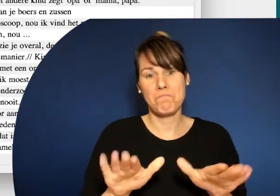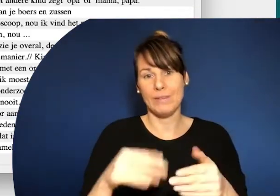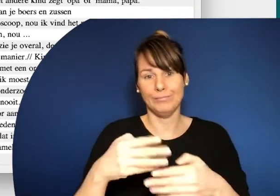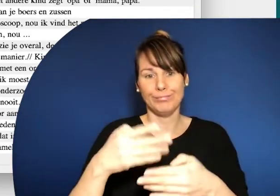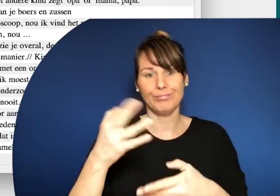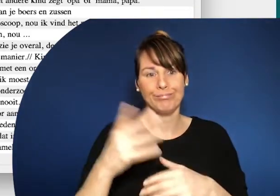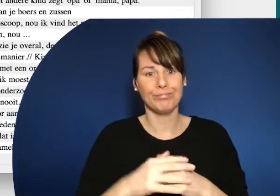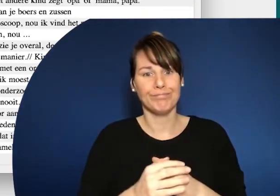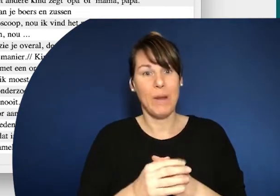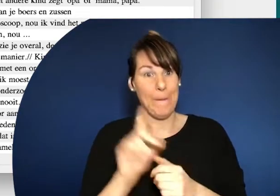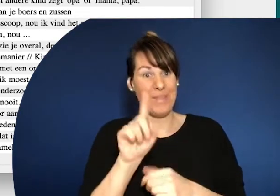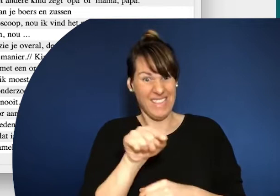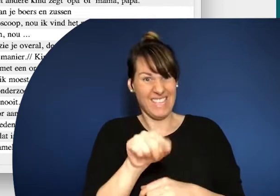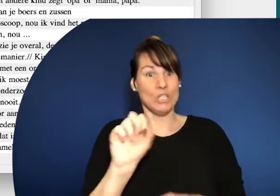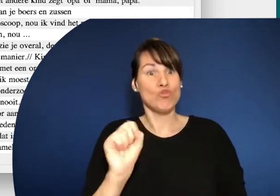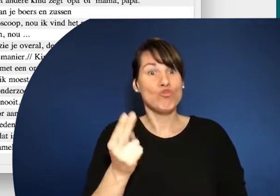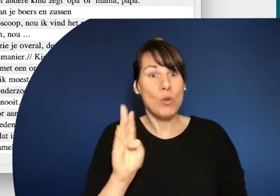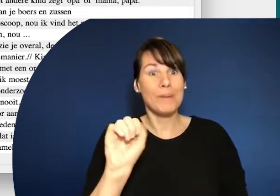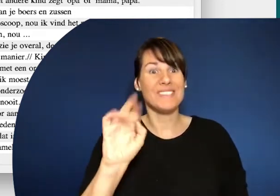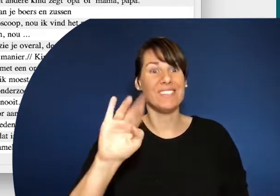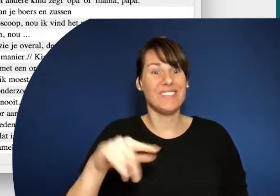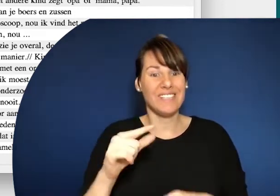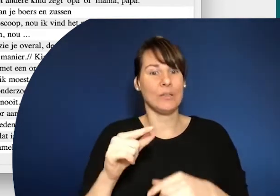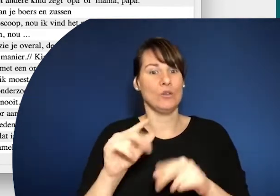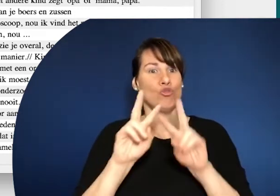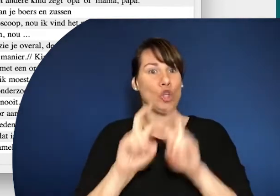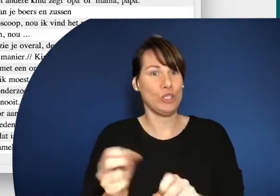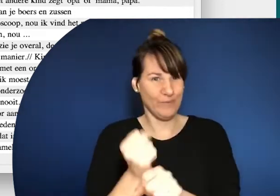So with this search function, substring search function